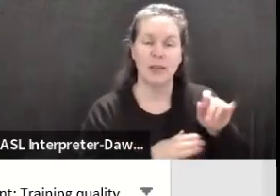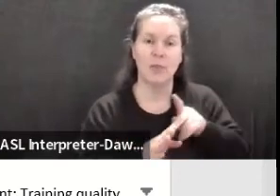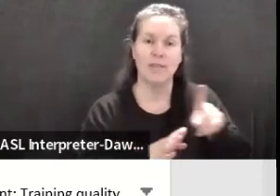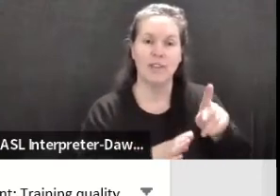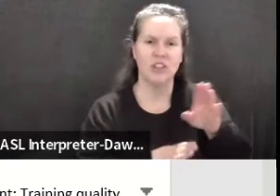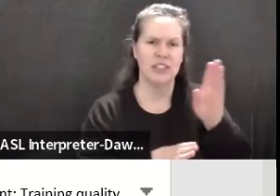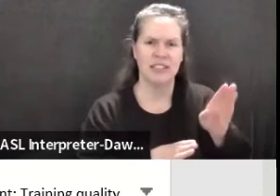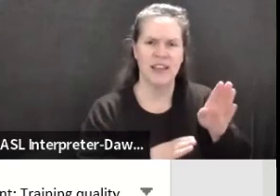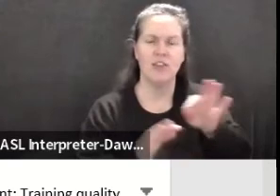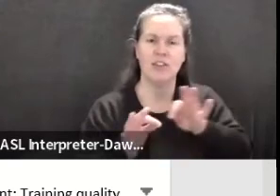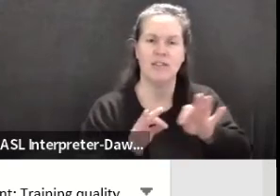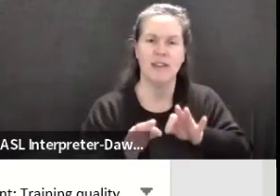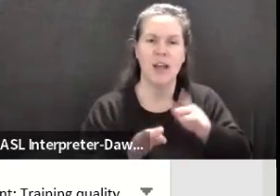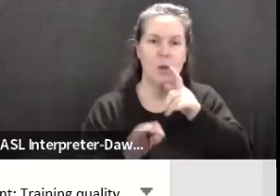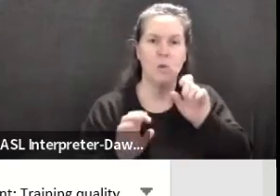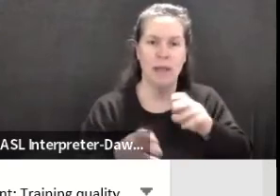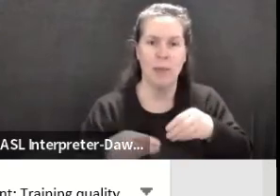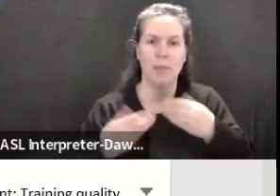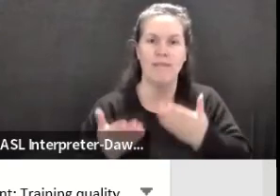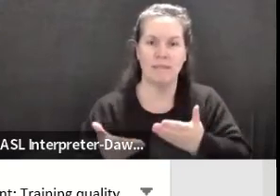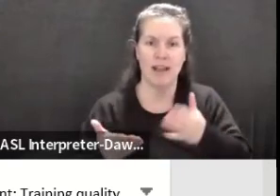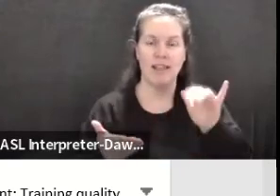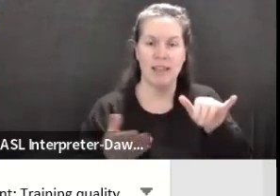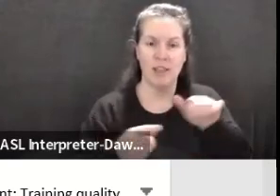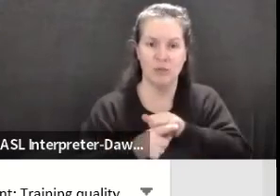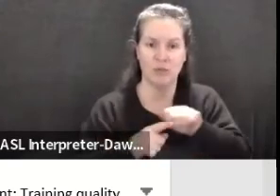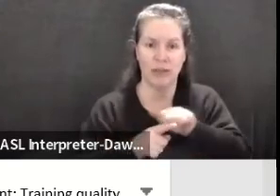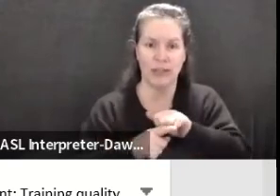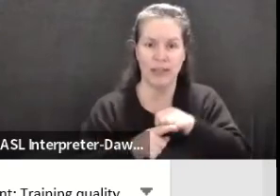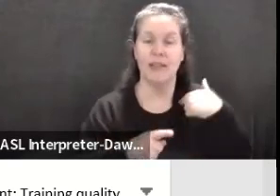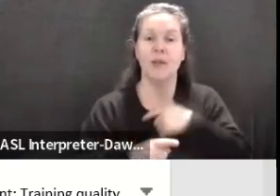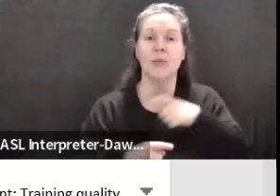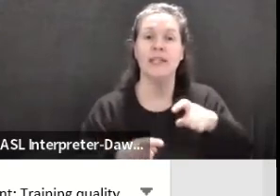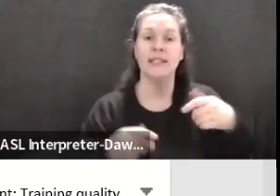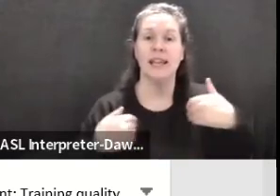who can provide the training, we need to have something that's equitable,